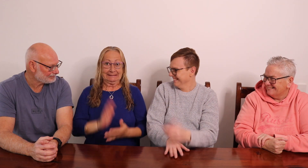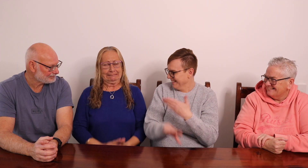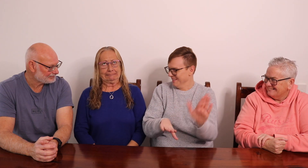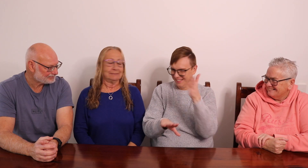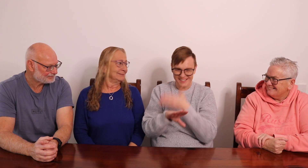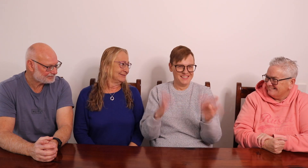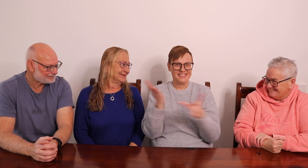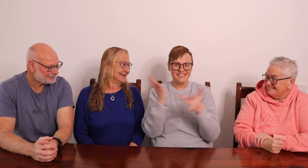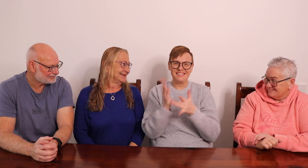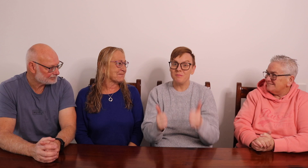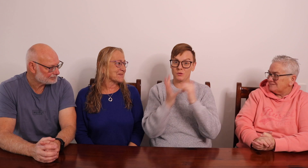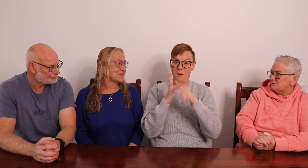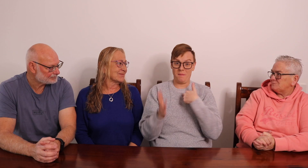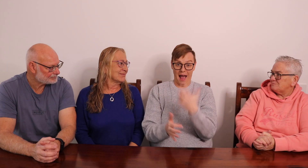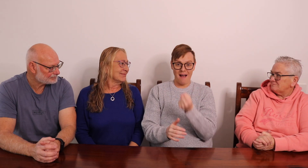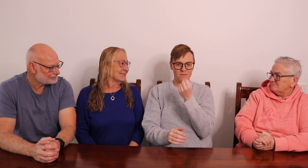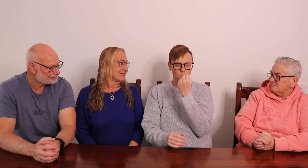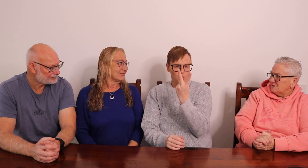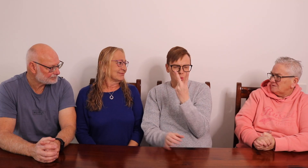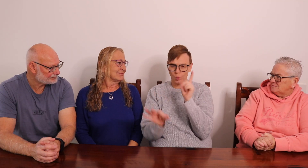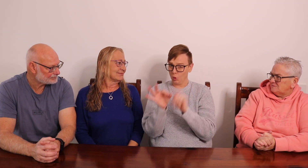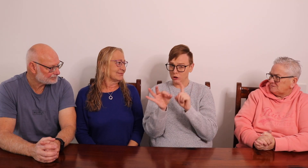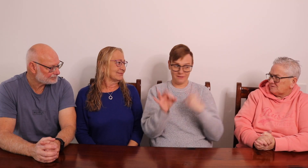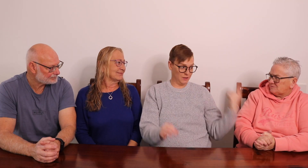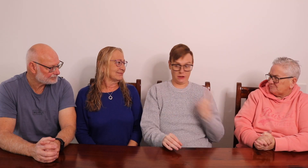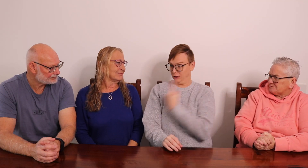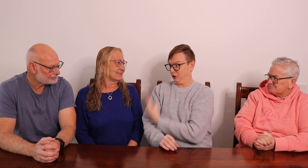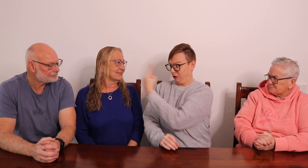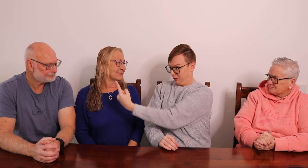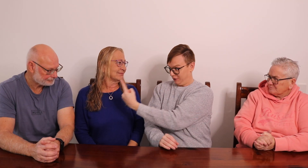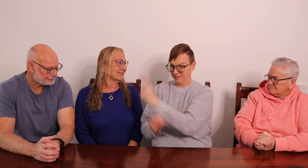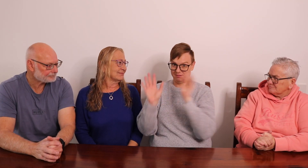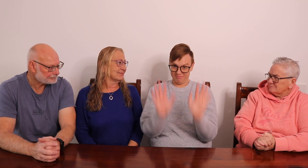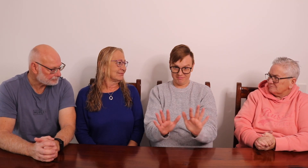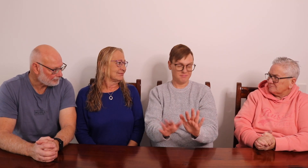D: New technology! So, I have two questions for each of you.